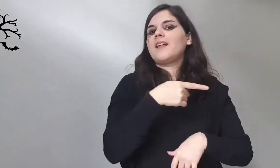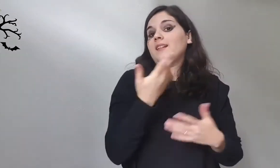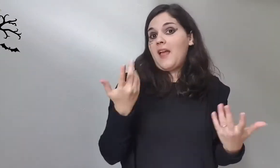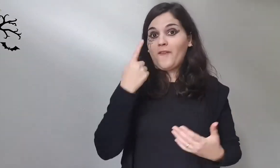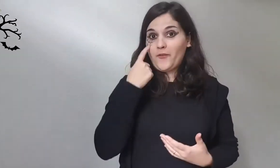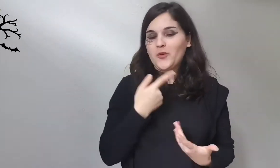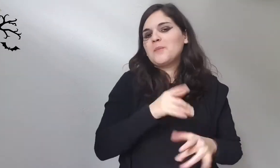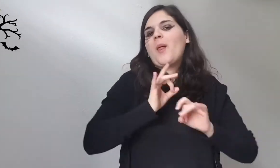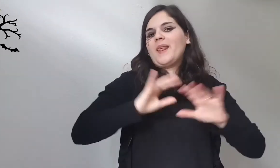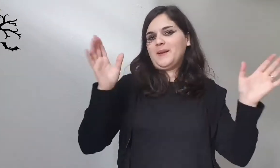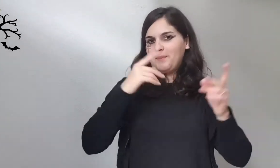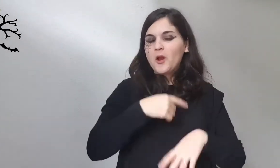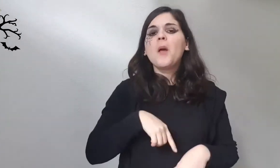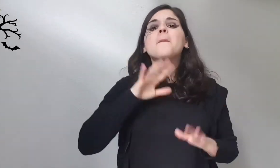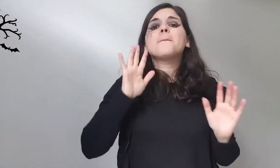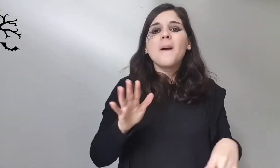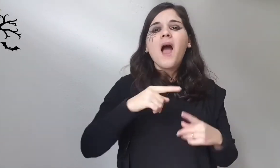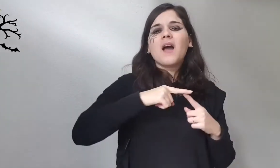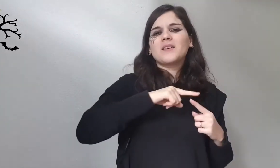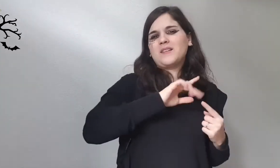Jack was then free thanks to his own cunning.